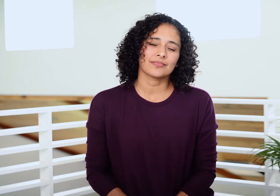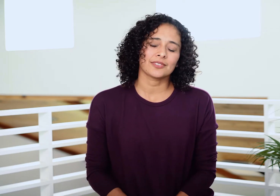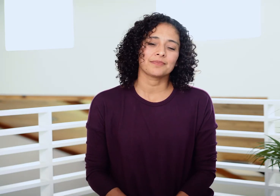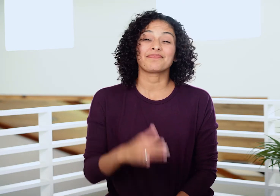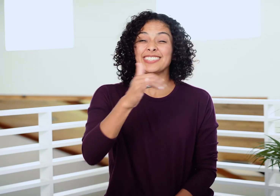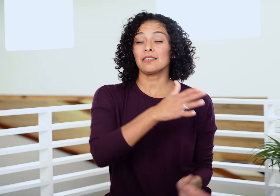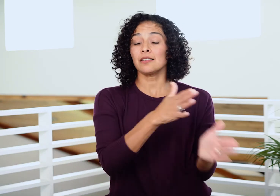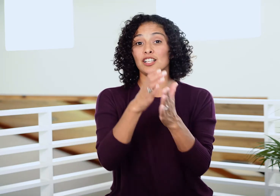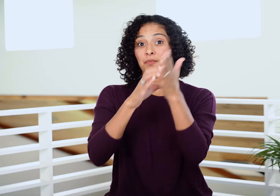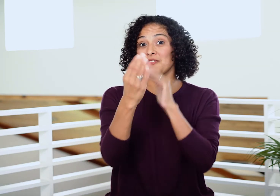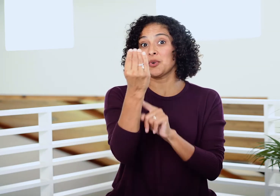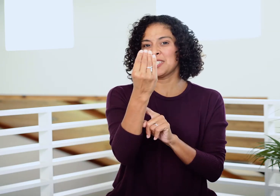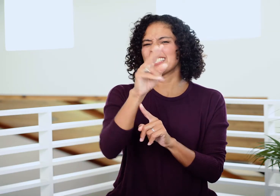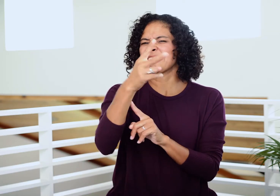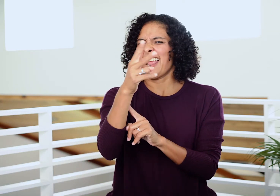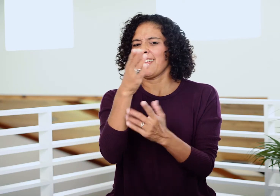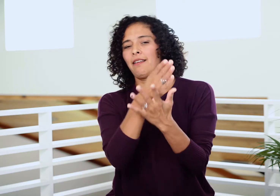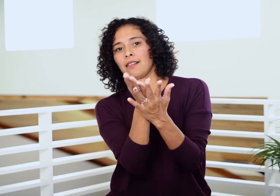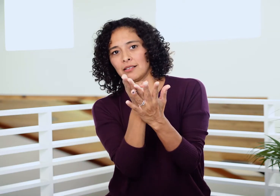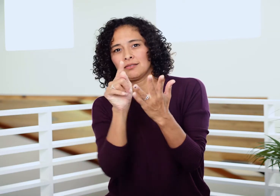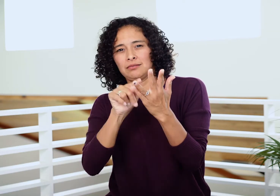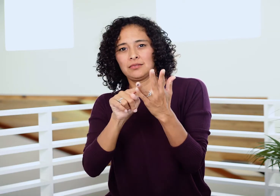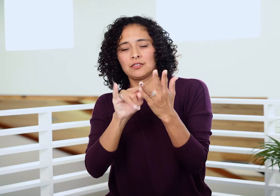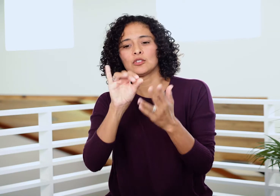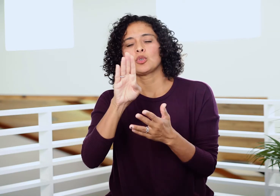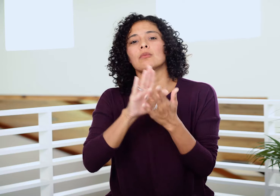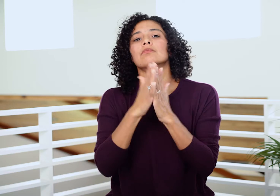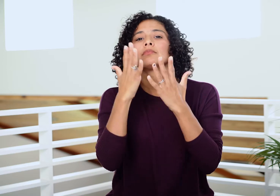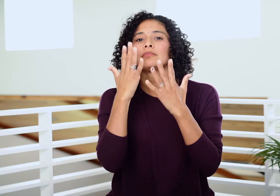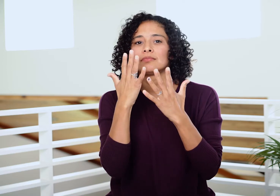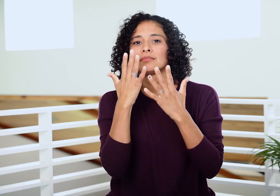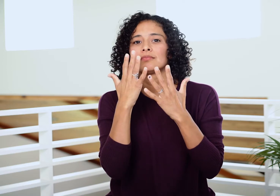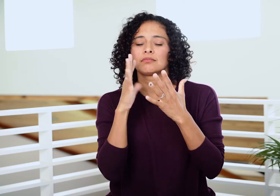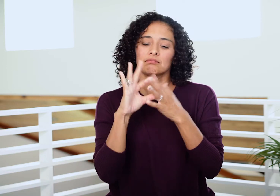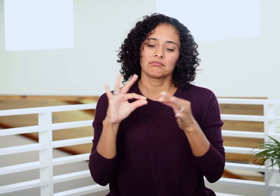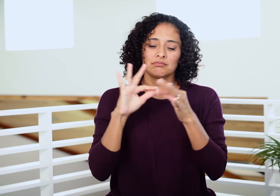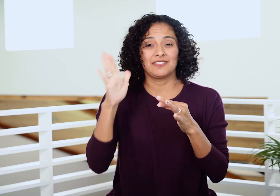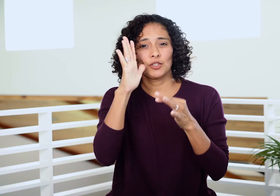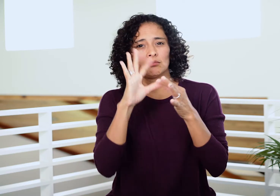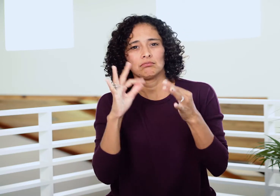In the second half of chapter 14, Job grows melancholy while talking about his future,